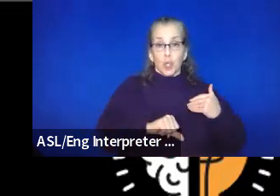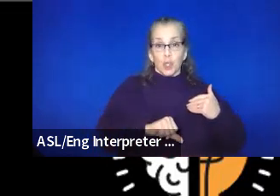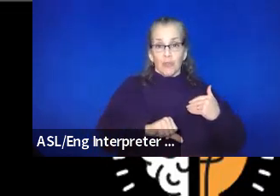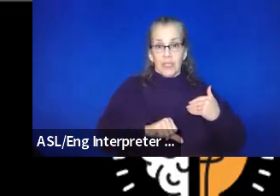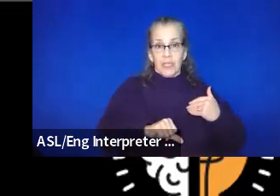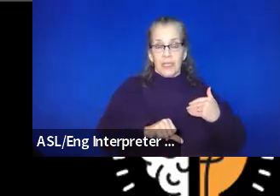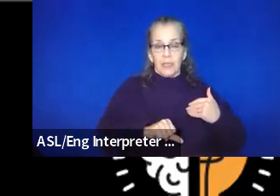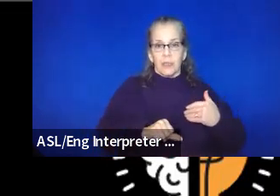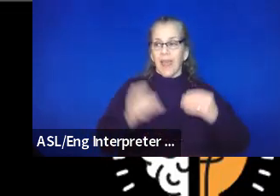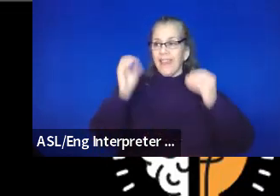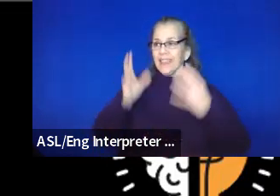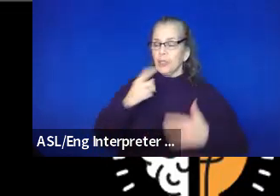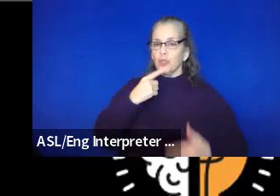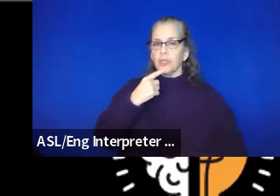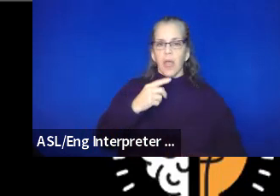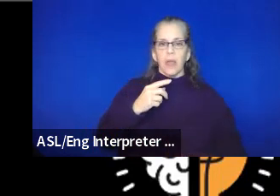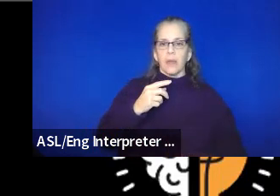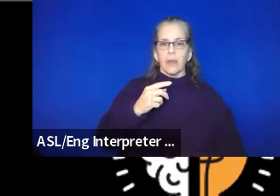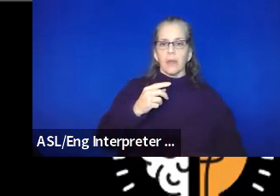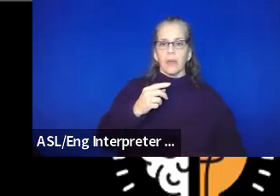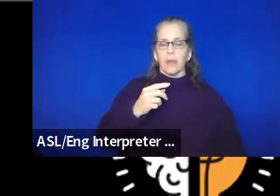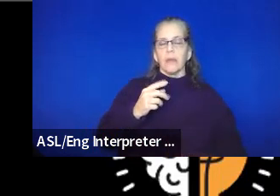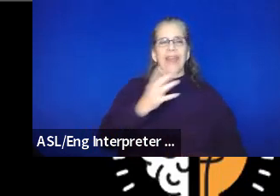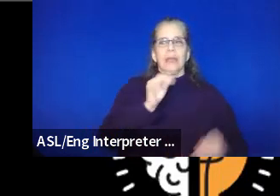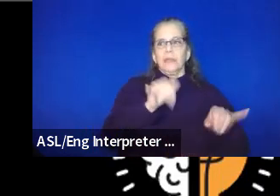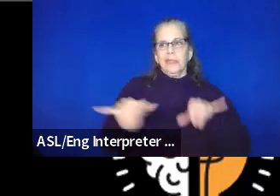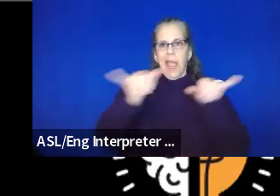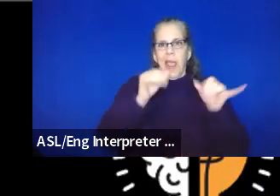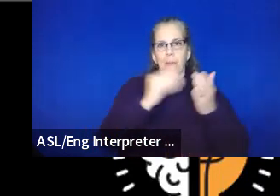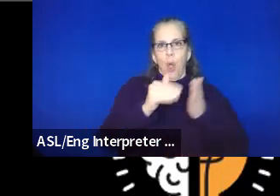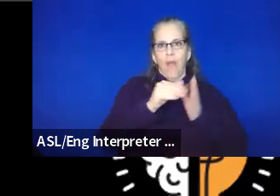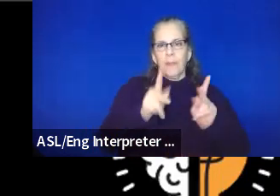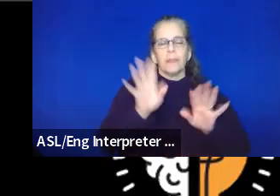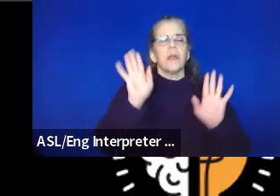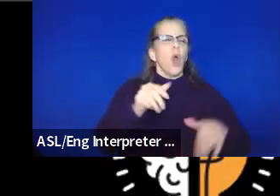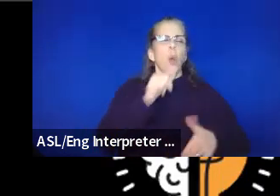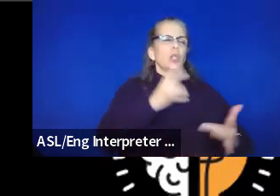professor said what people often say, don't worry about it, I'll talk louder.